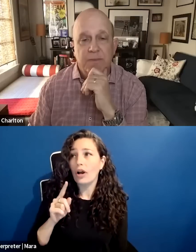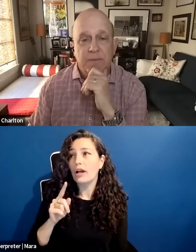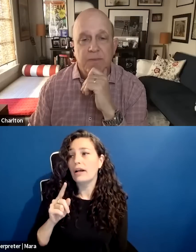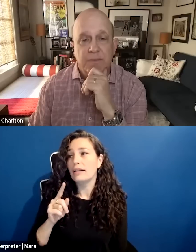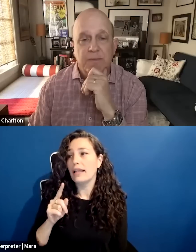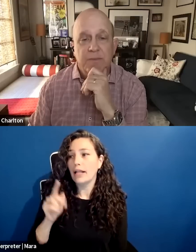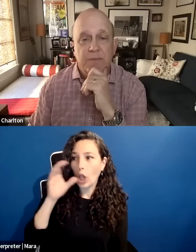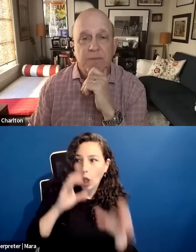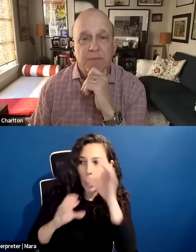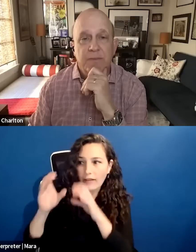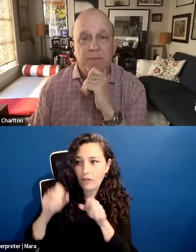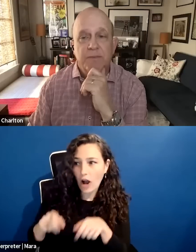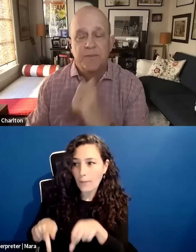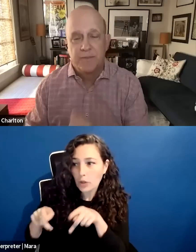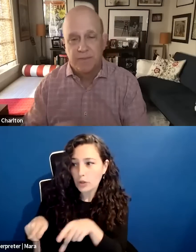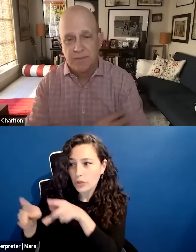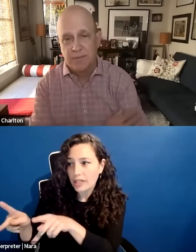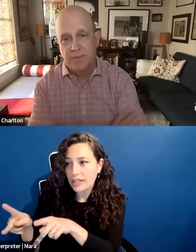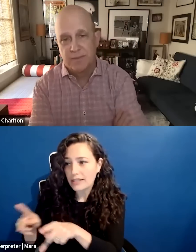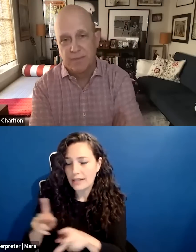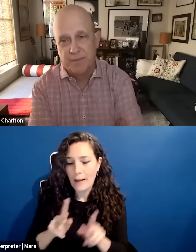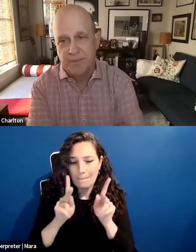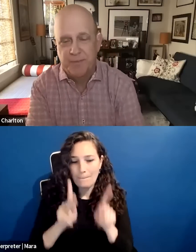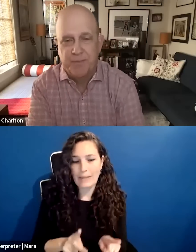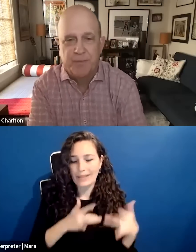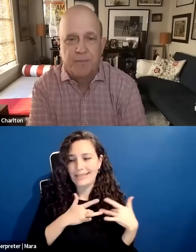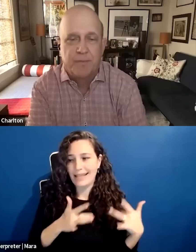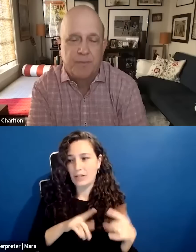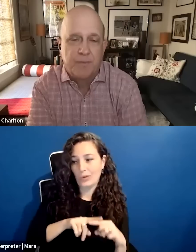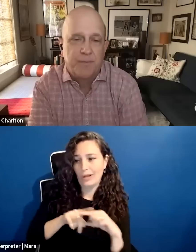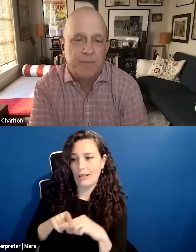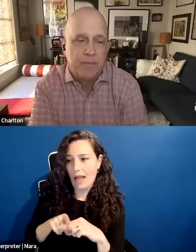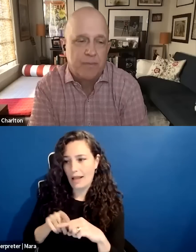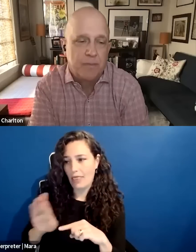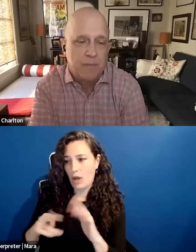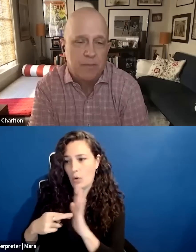I think reps are amazing. I love my team of reps and we'll never take anything away from them,